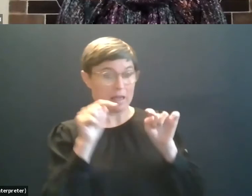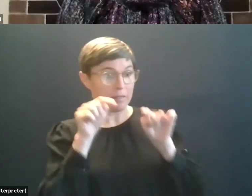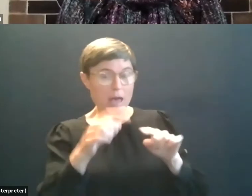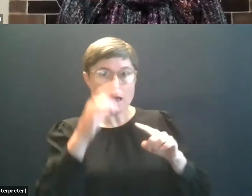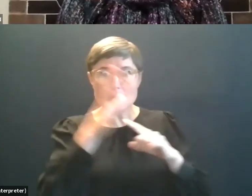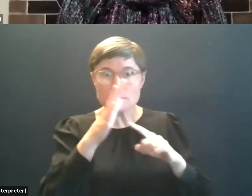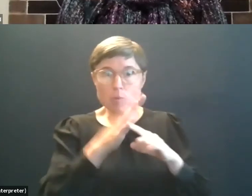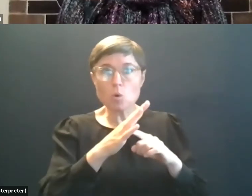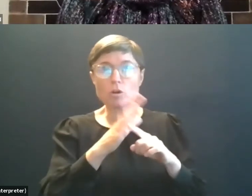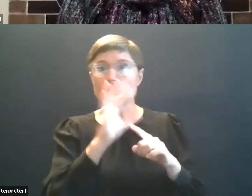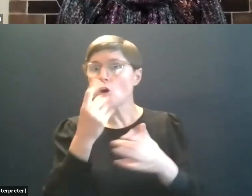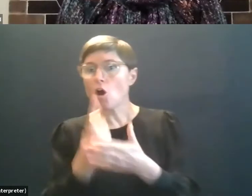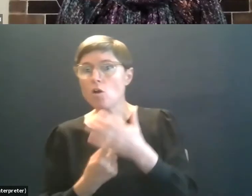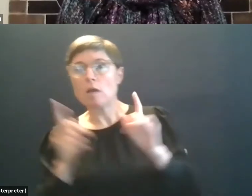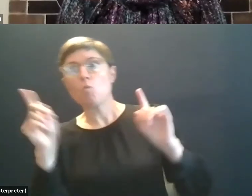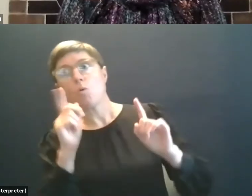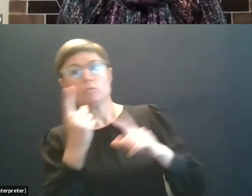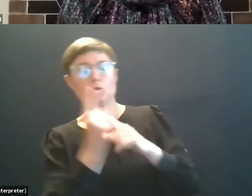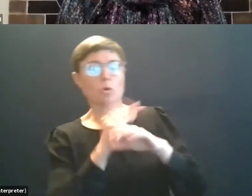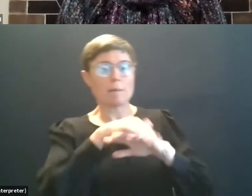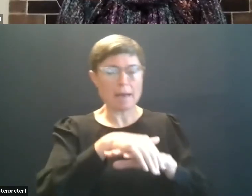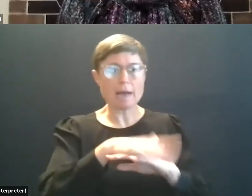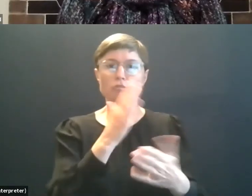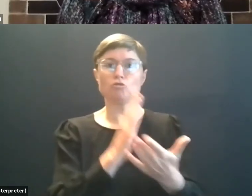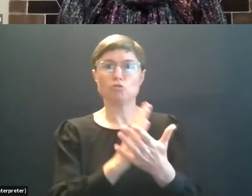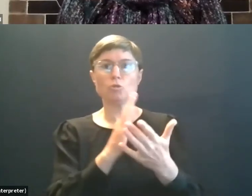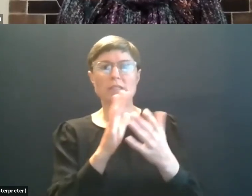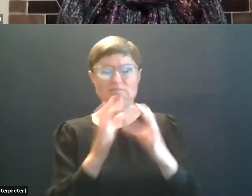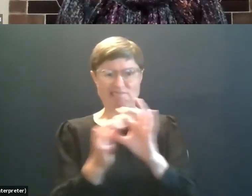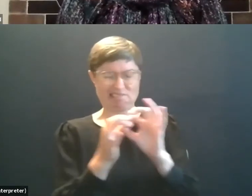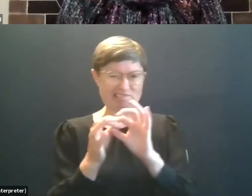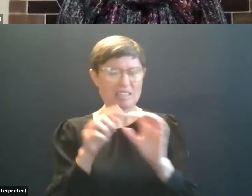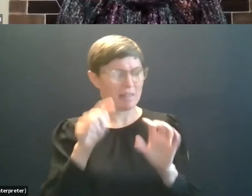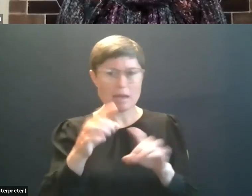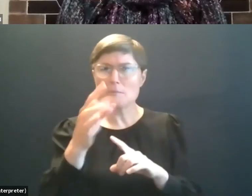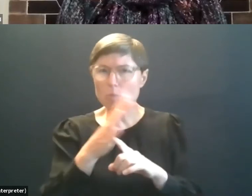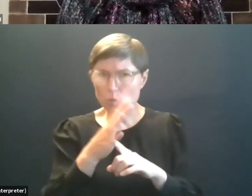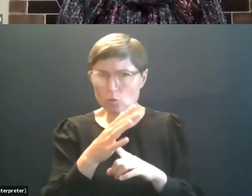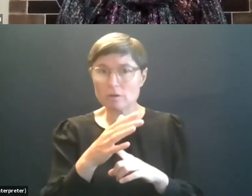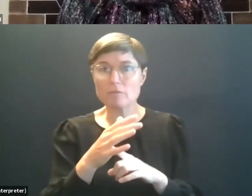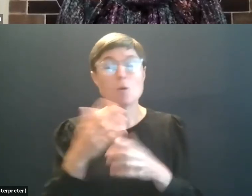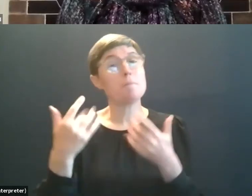messages that you are trying to get across. For years now I've talked about it and developed